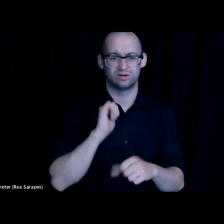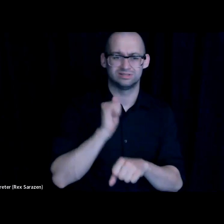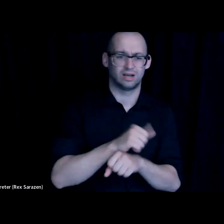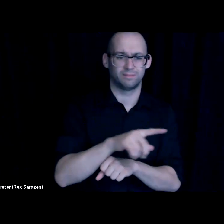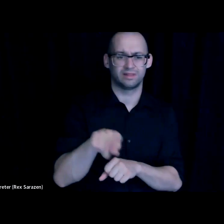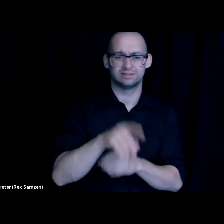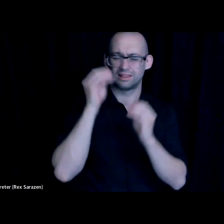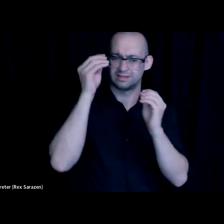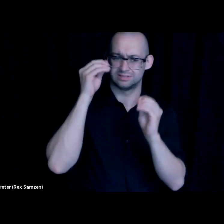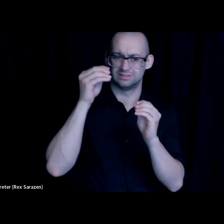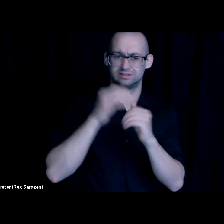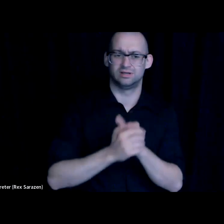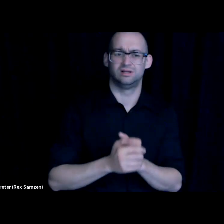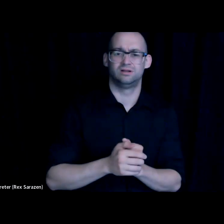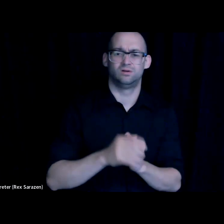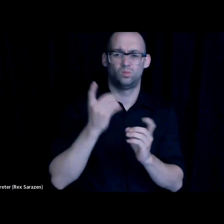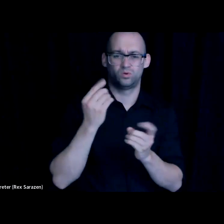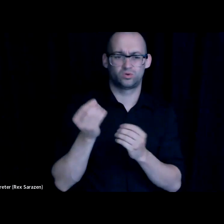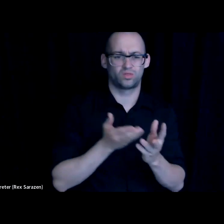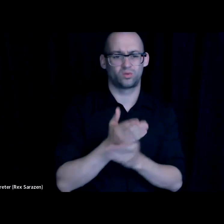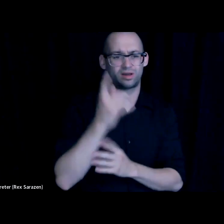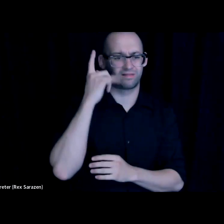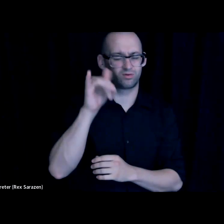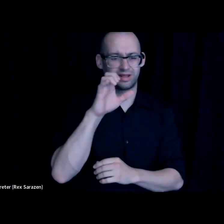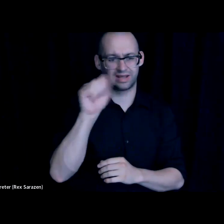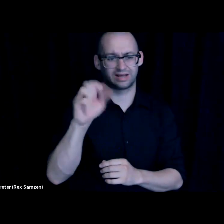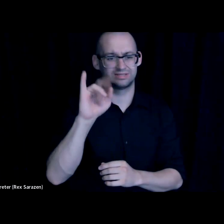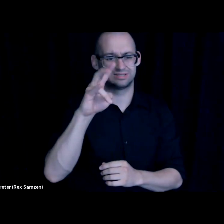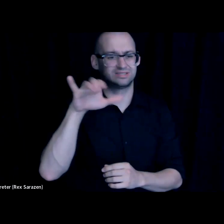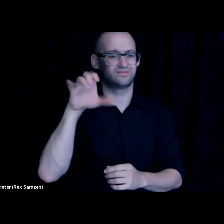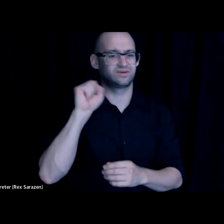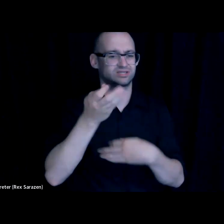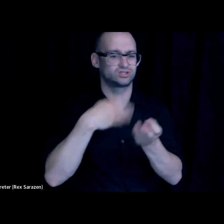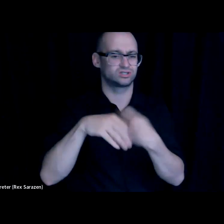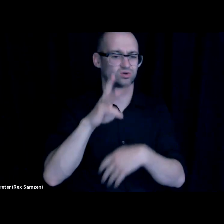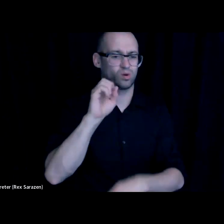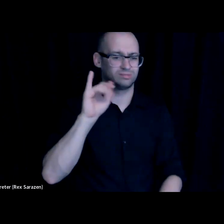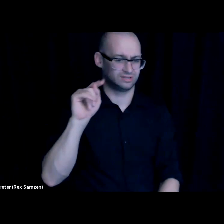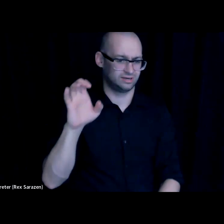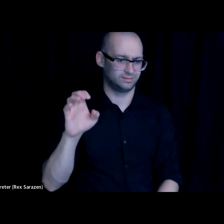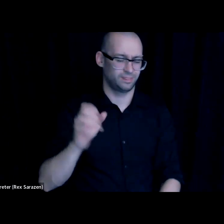do that through our California Eel Civics exchange website. And lastly, we like to celebrate